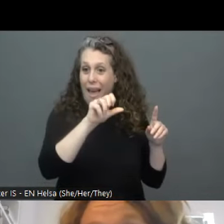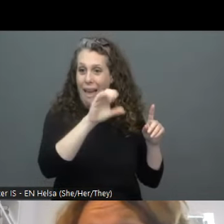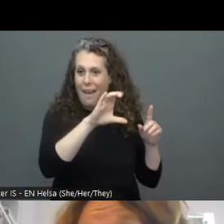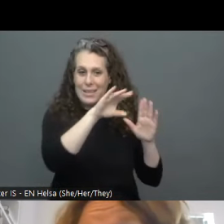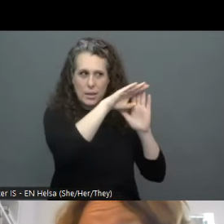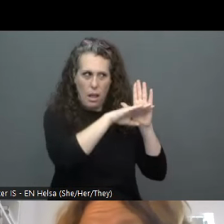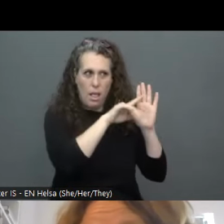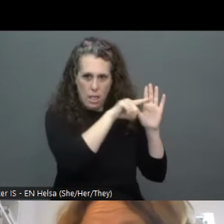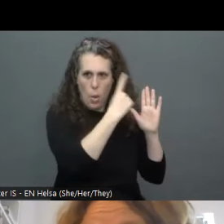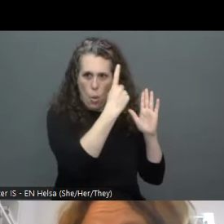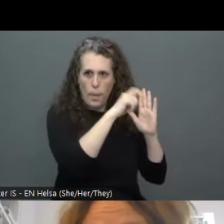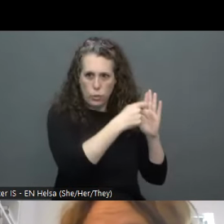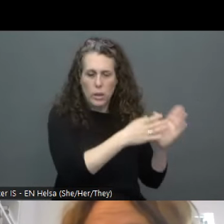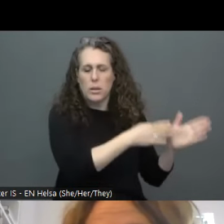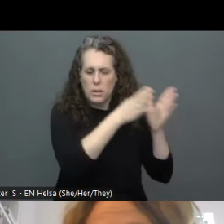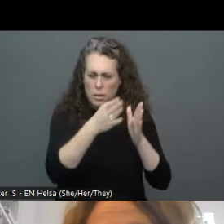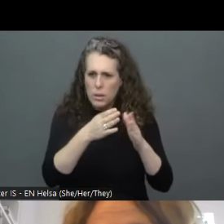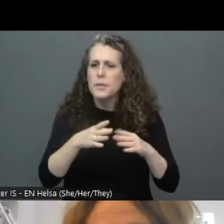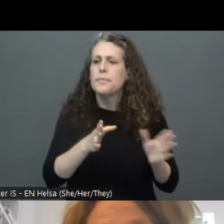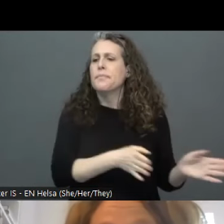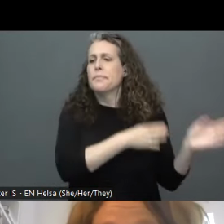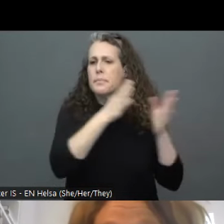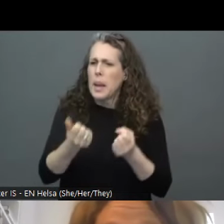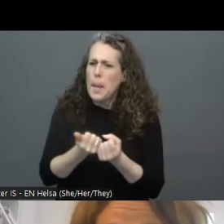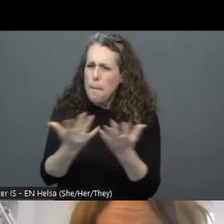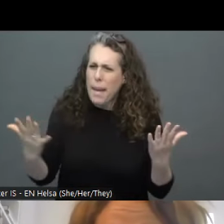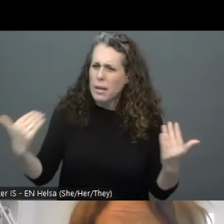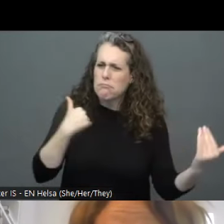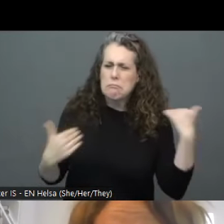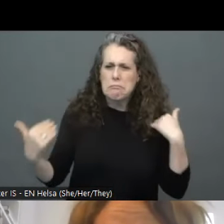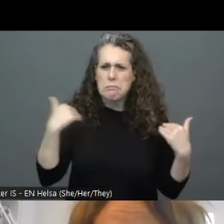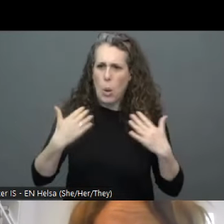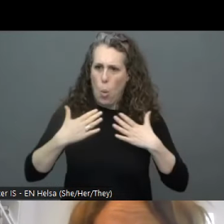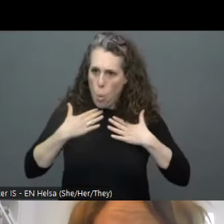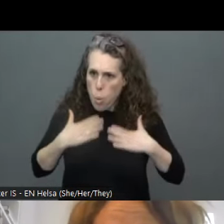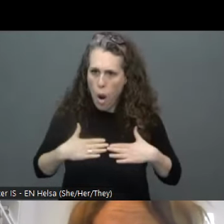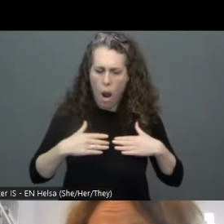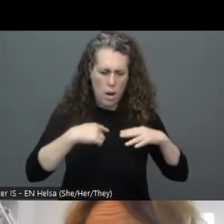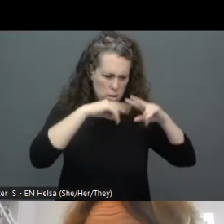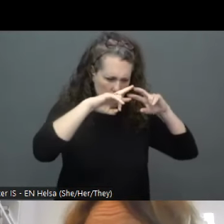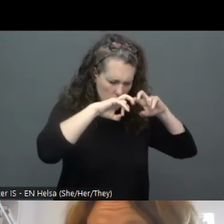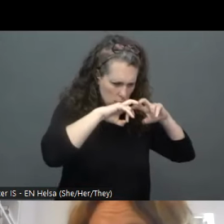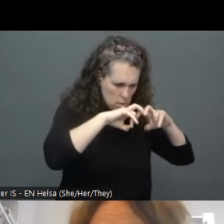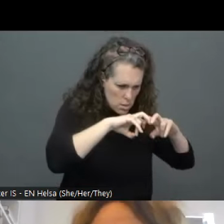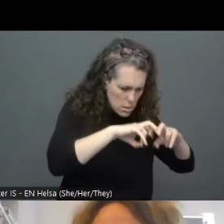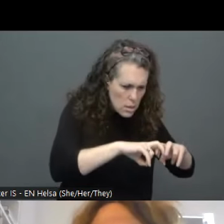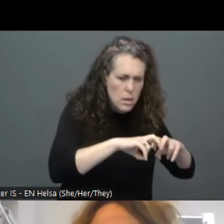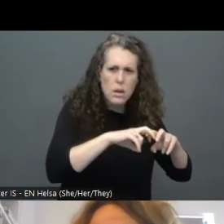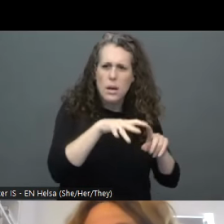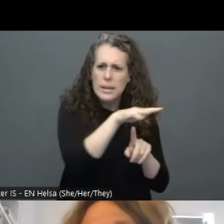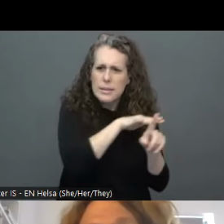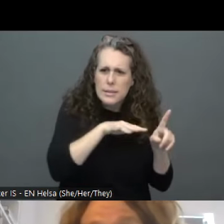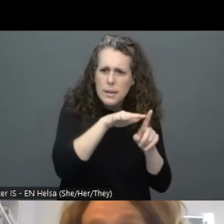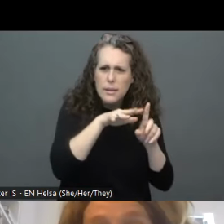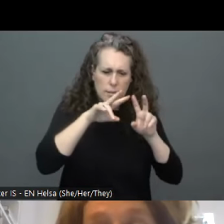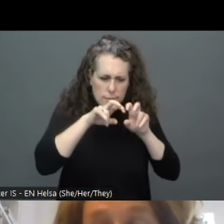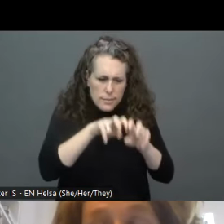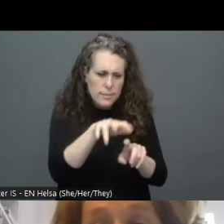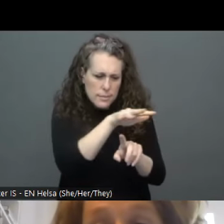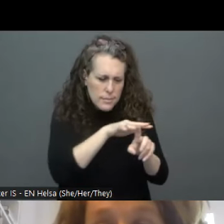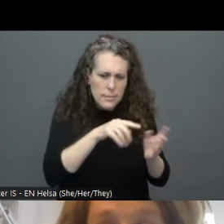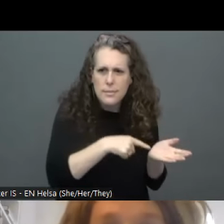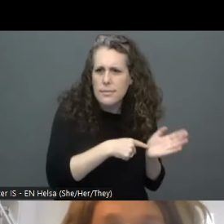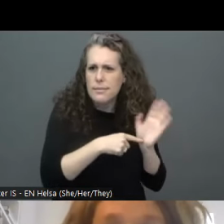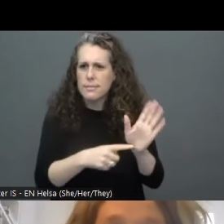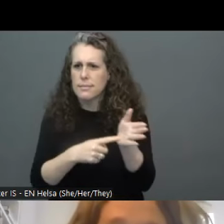requests to provide case studies and really real life examples from the humanitarian field